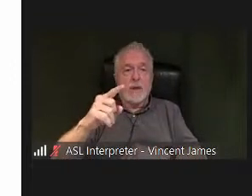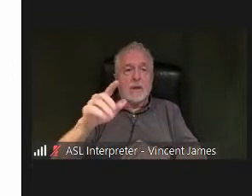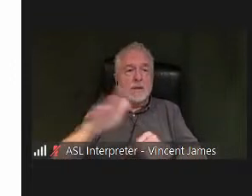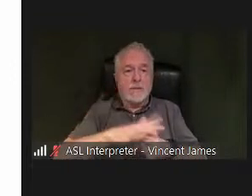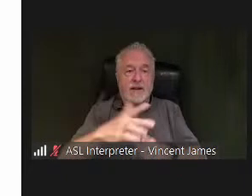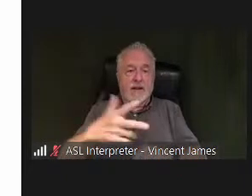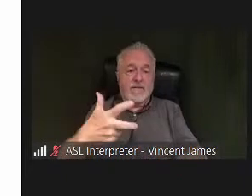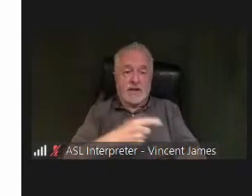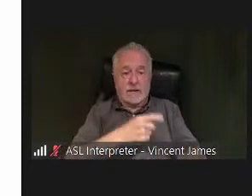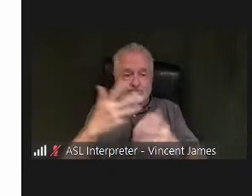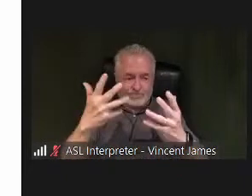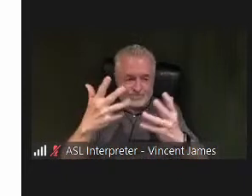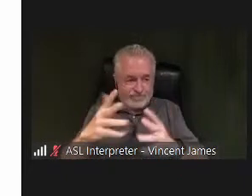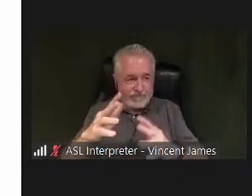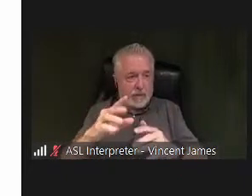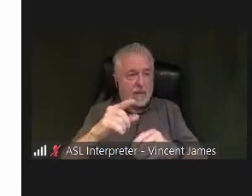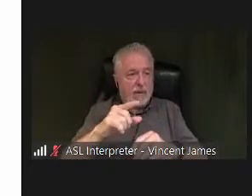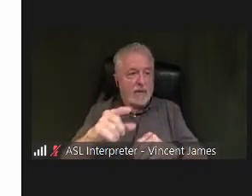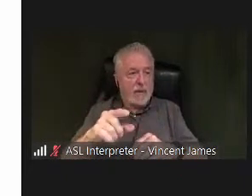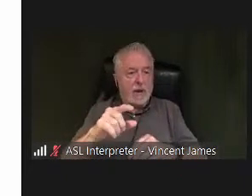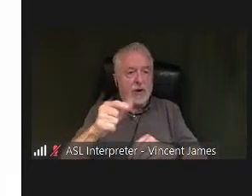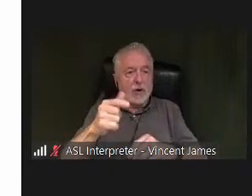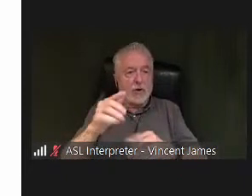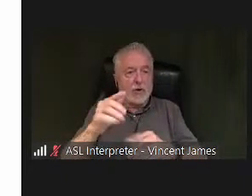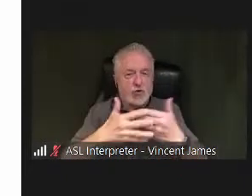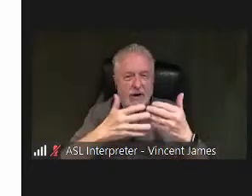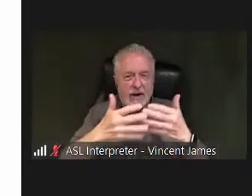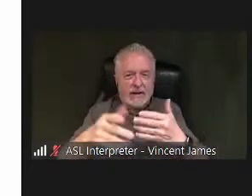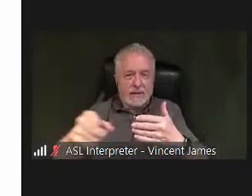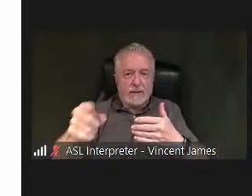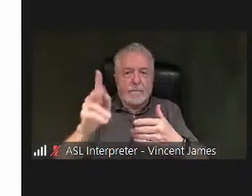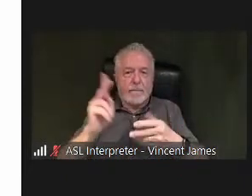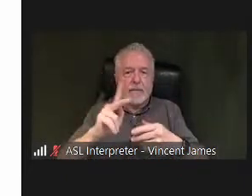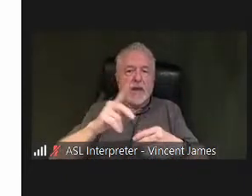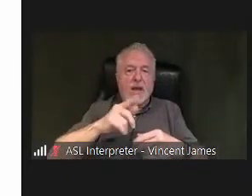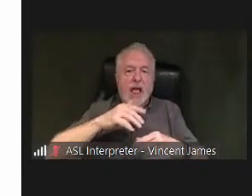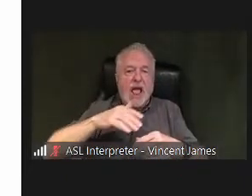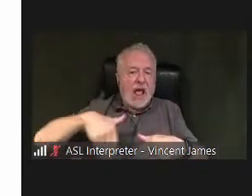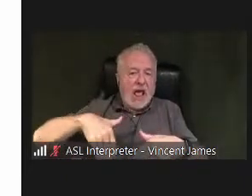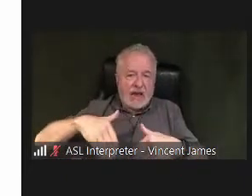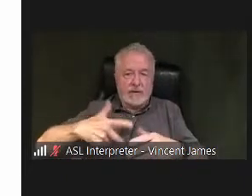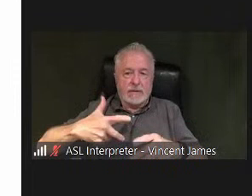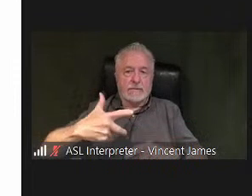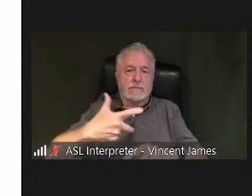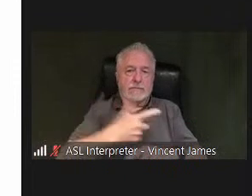vaccinated and that the gray virus is the people who have not been vaccinated.